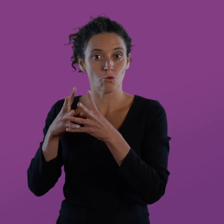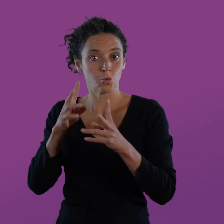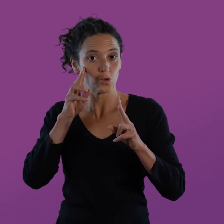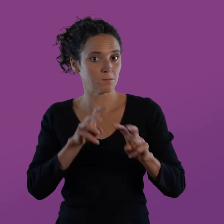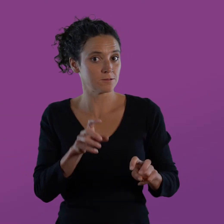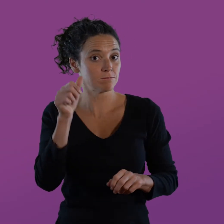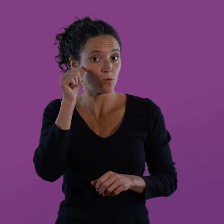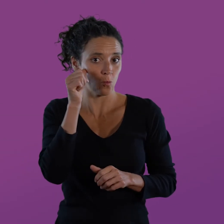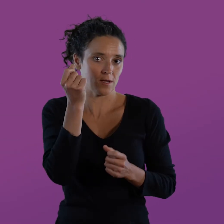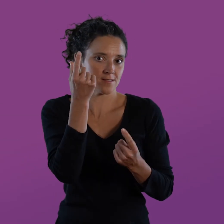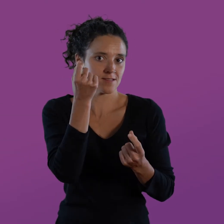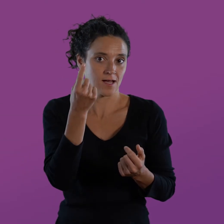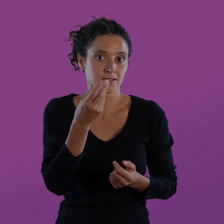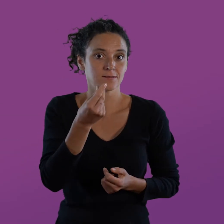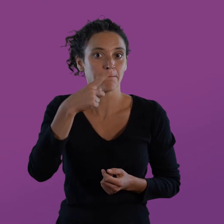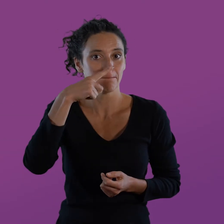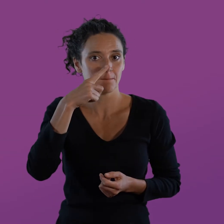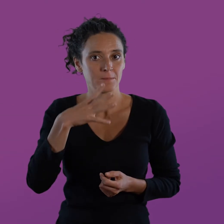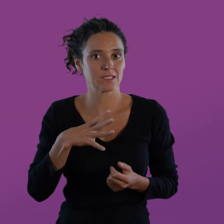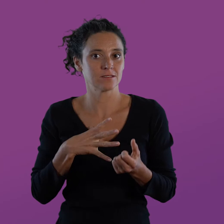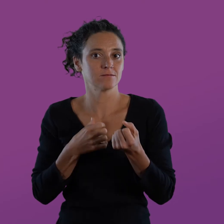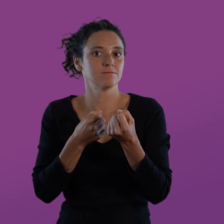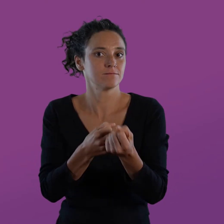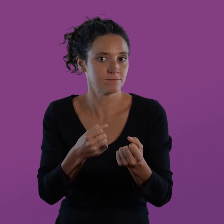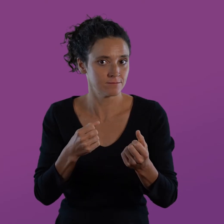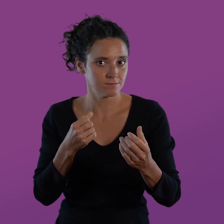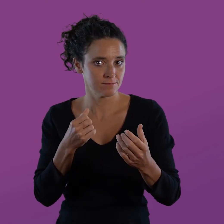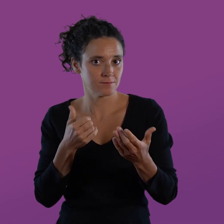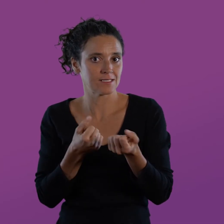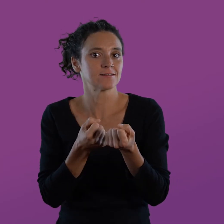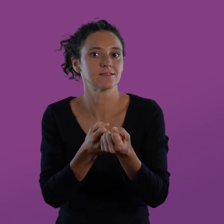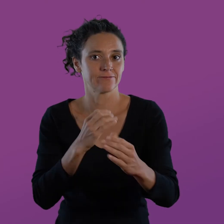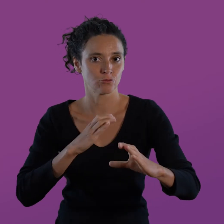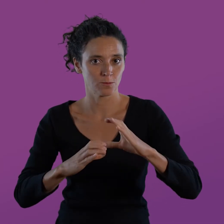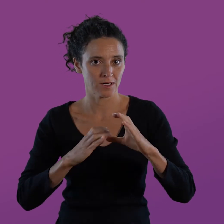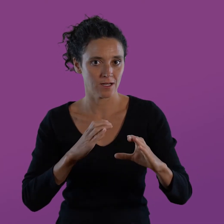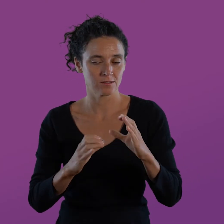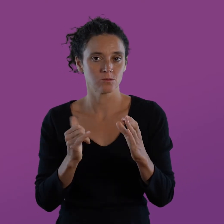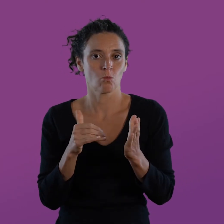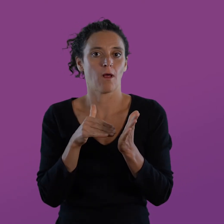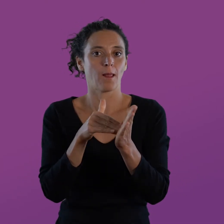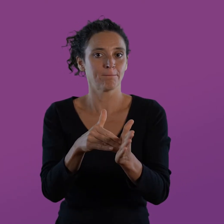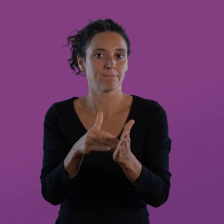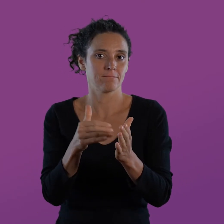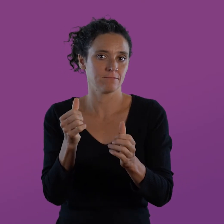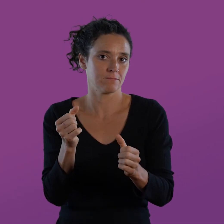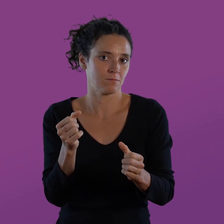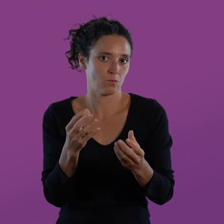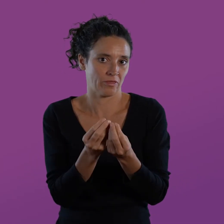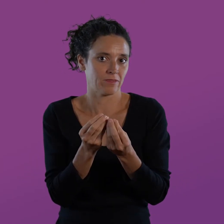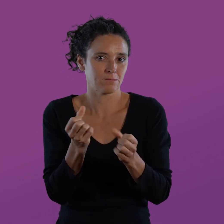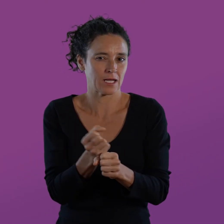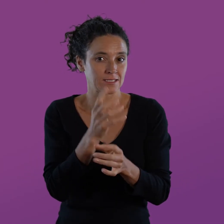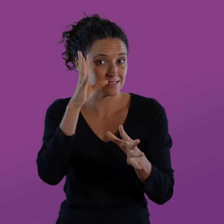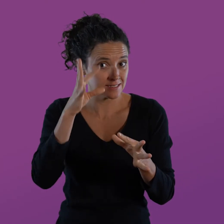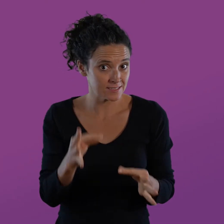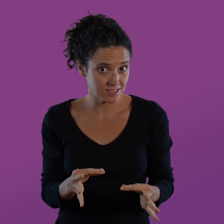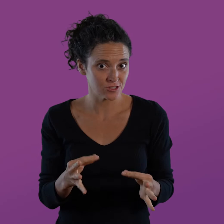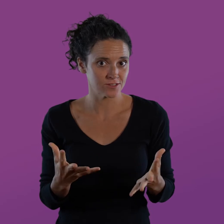The Royal Commission recognises the importance of people being able to choose - to use assisted communication and/or supported decision making as ways of